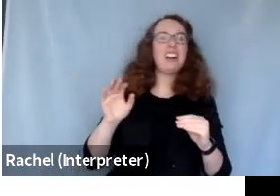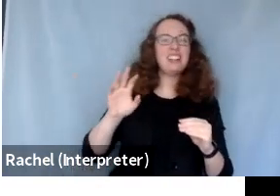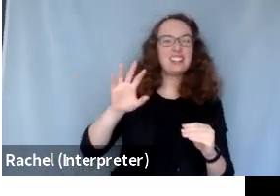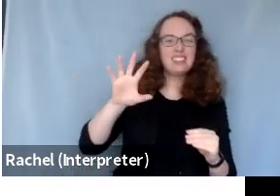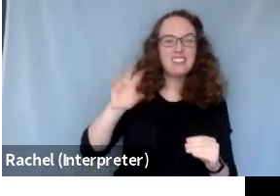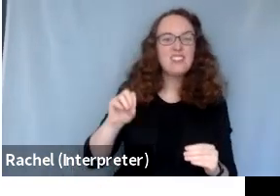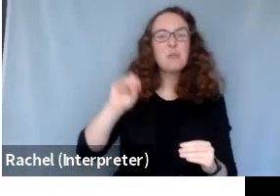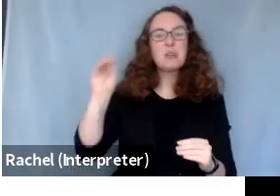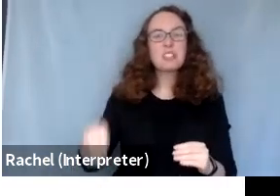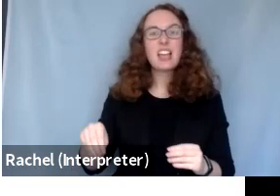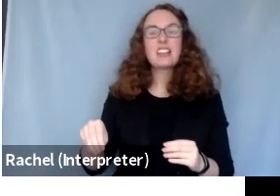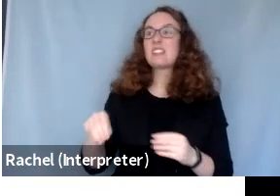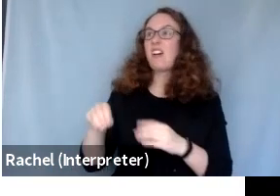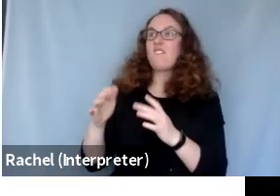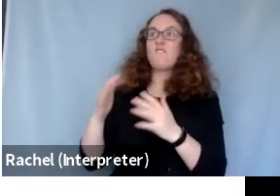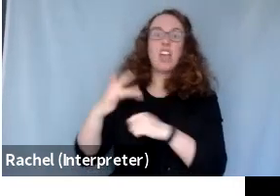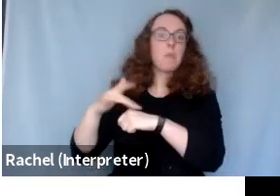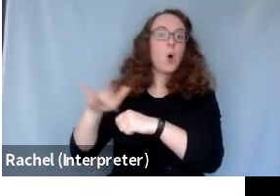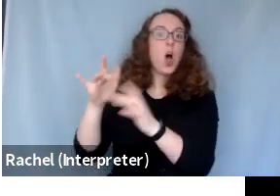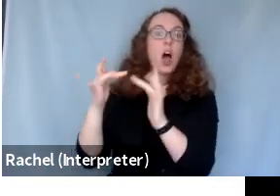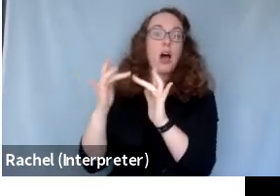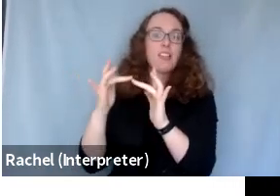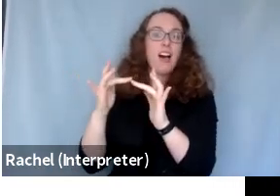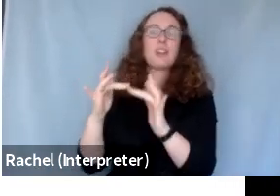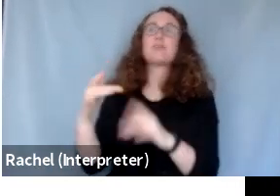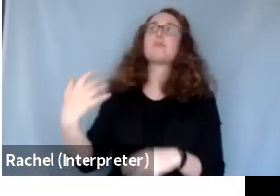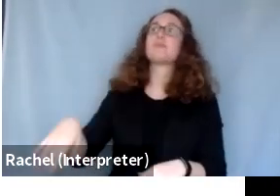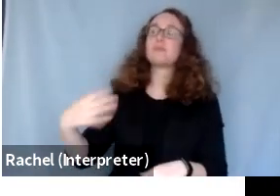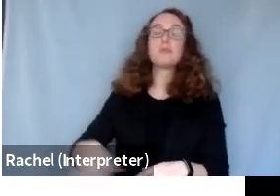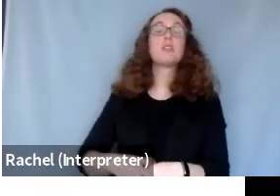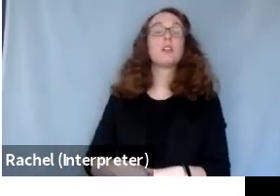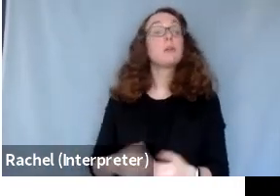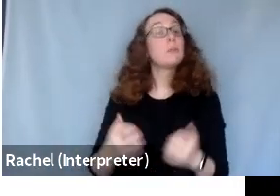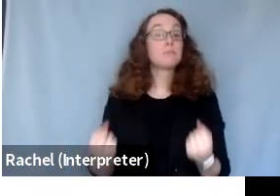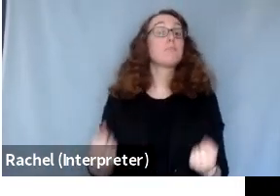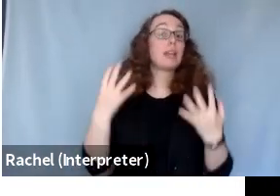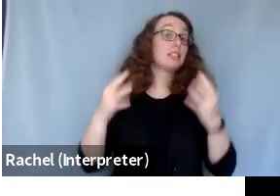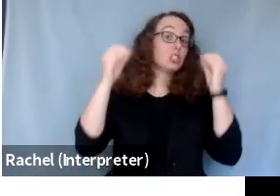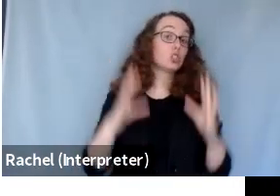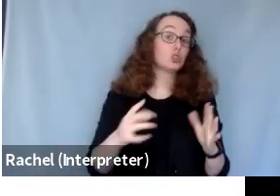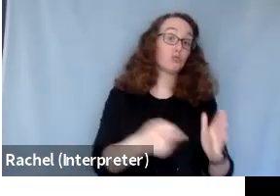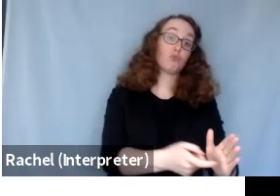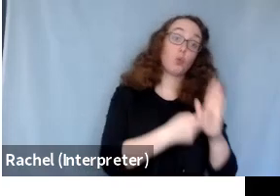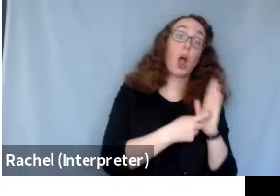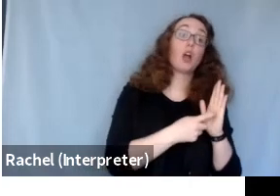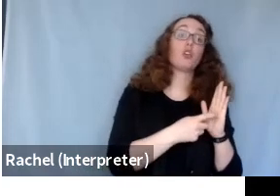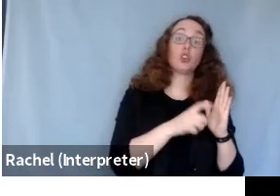instructors just adopt digital books, so this might be the only option, but if your instructor adopts a physical